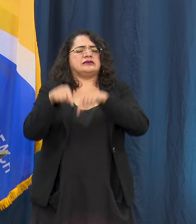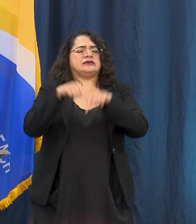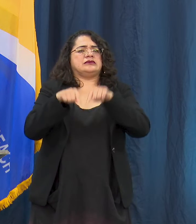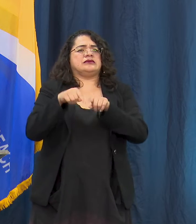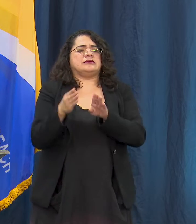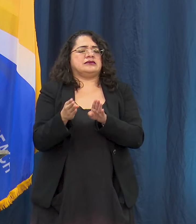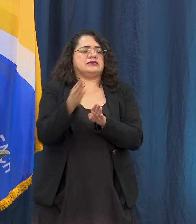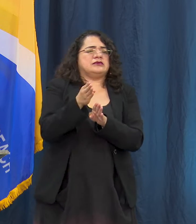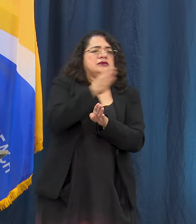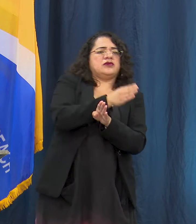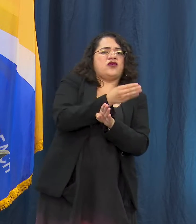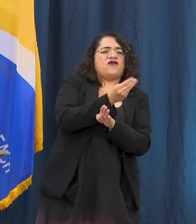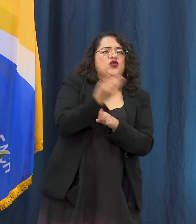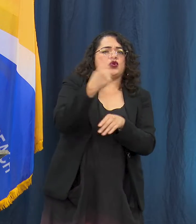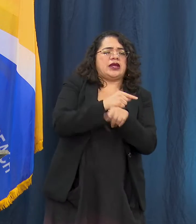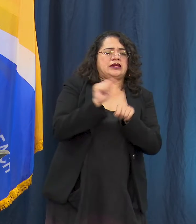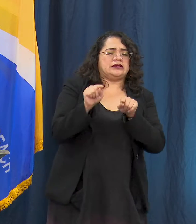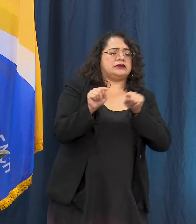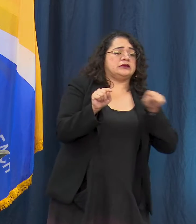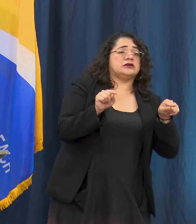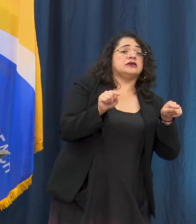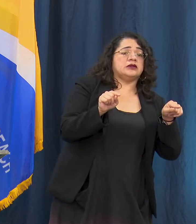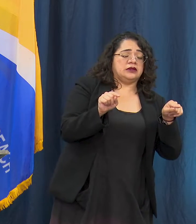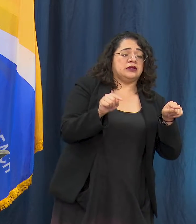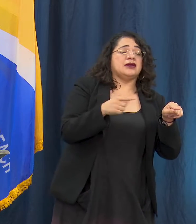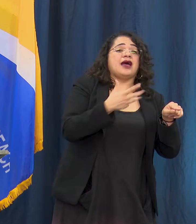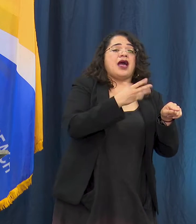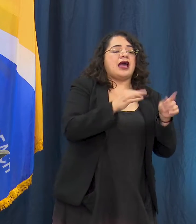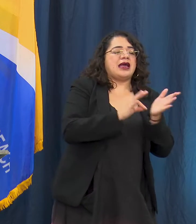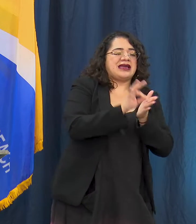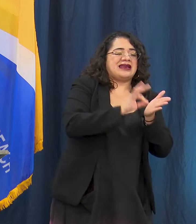data in there, we don't like to report an incomplete data. Our labs